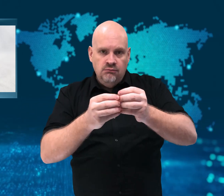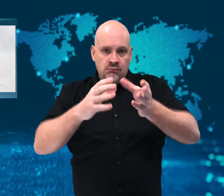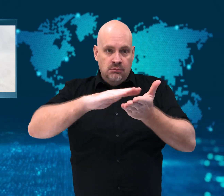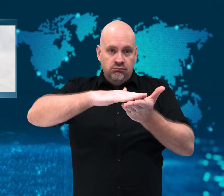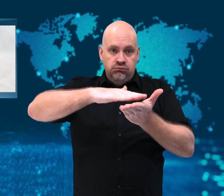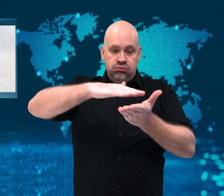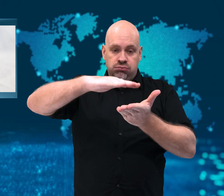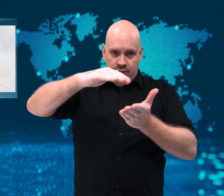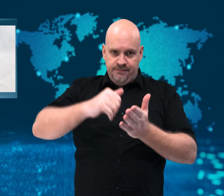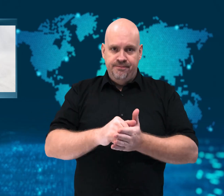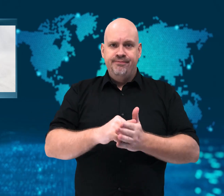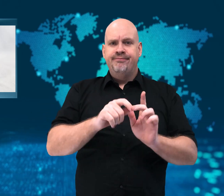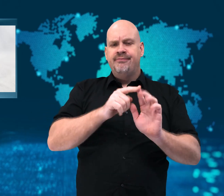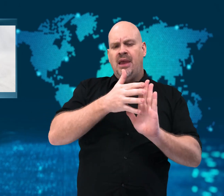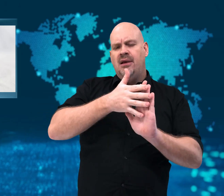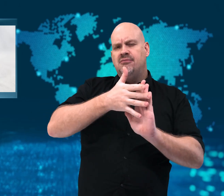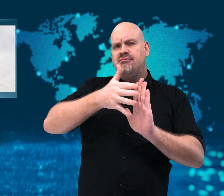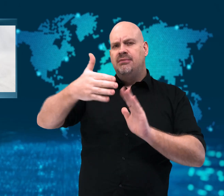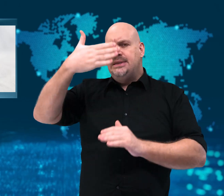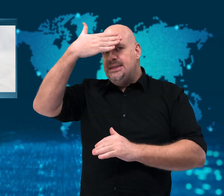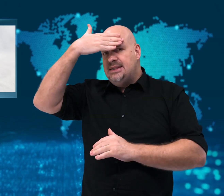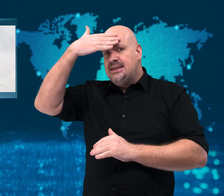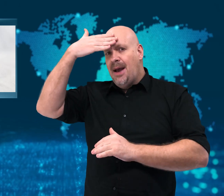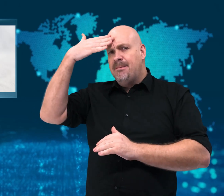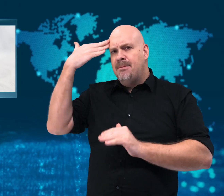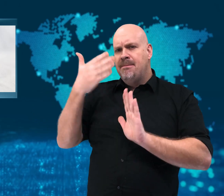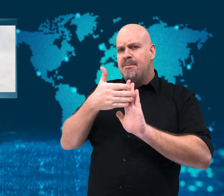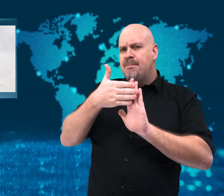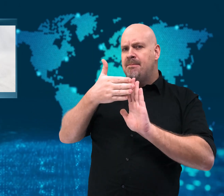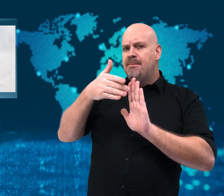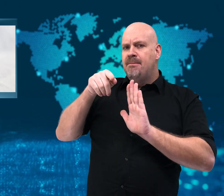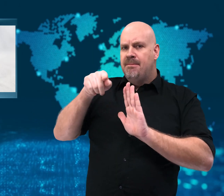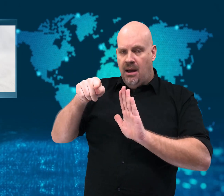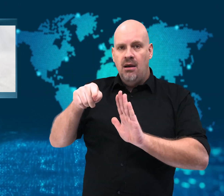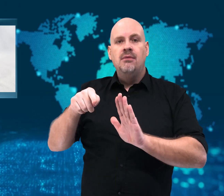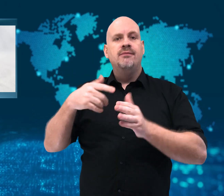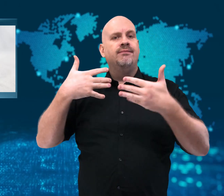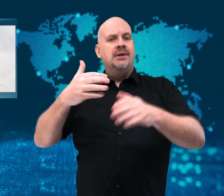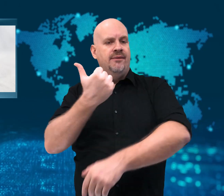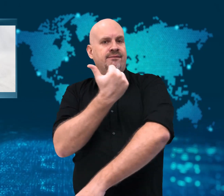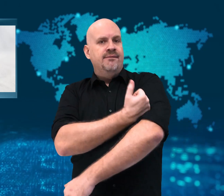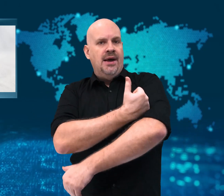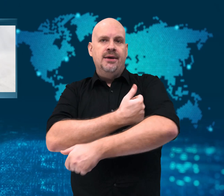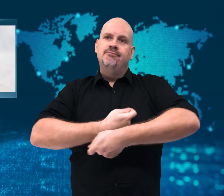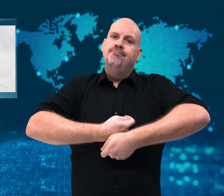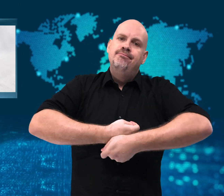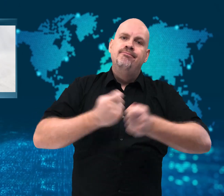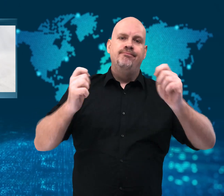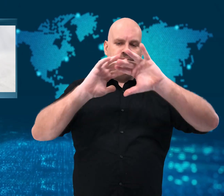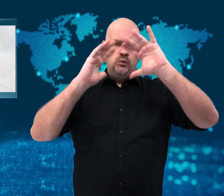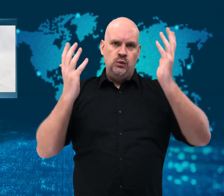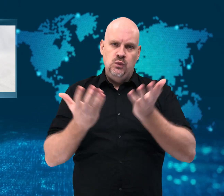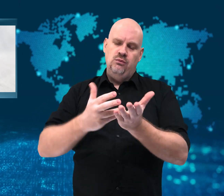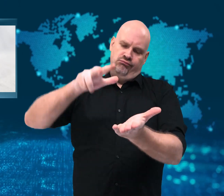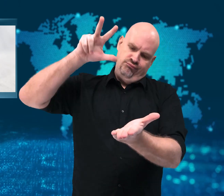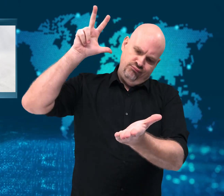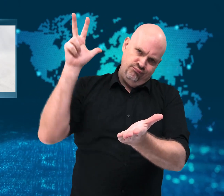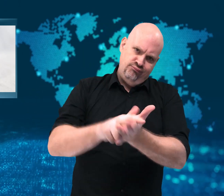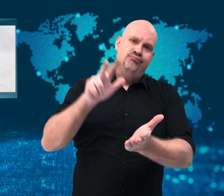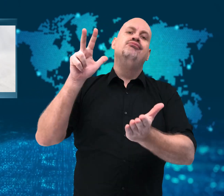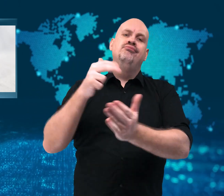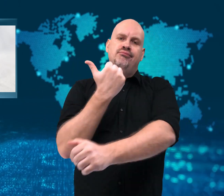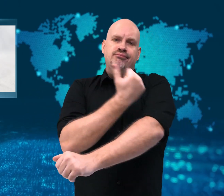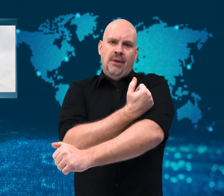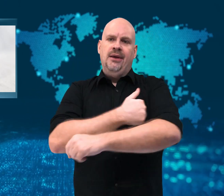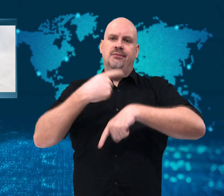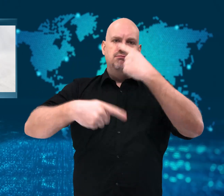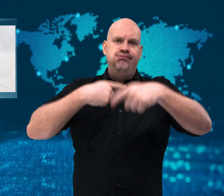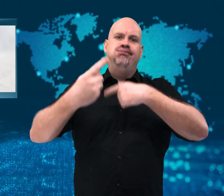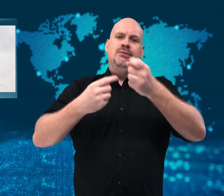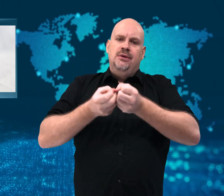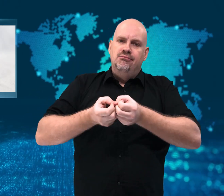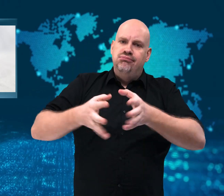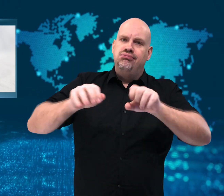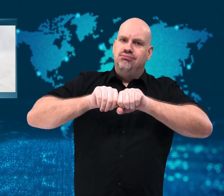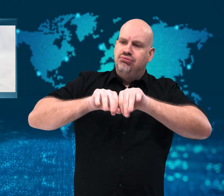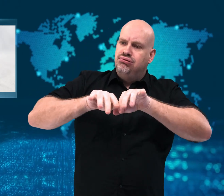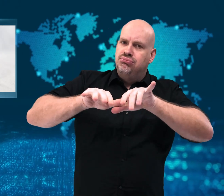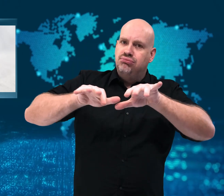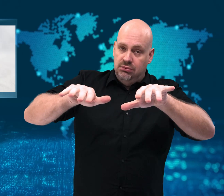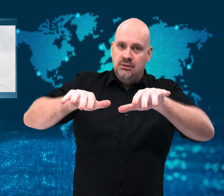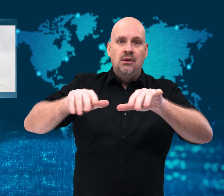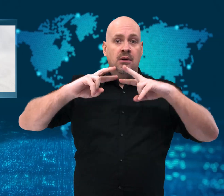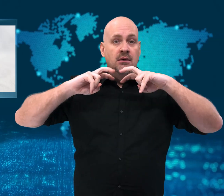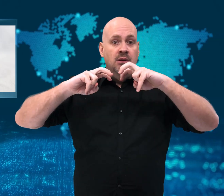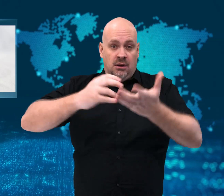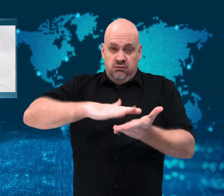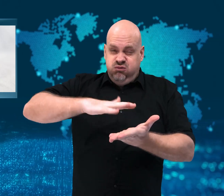There was also a jump in lookups as vaccines were globally approved